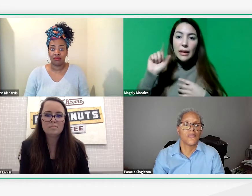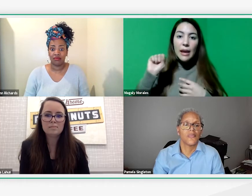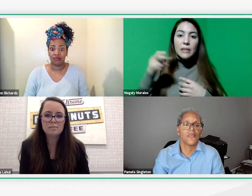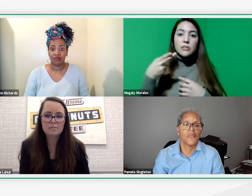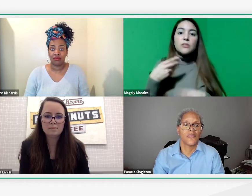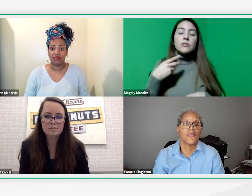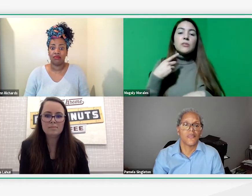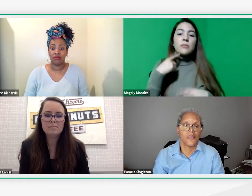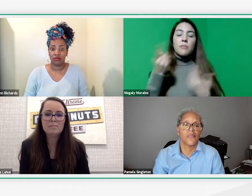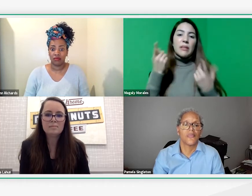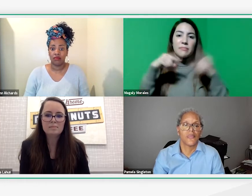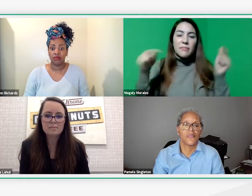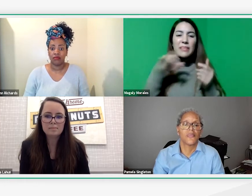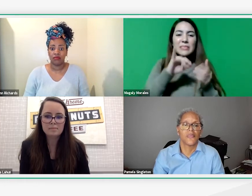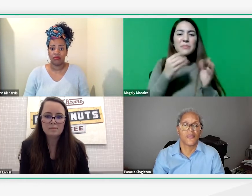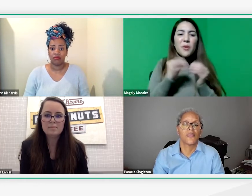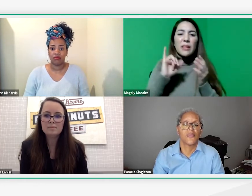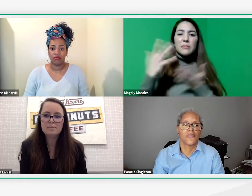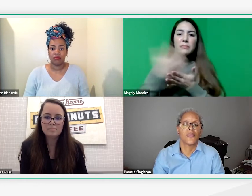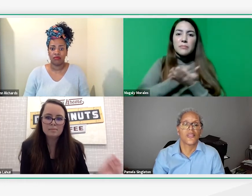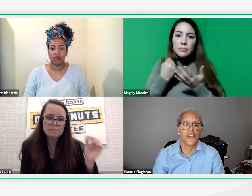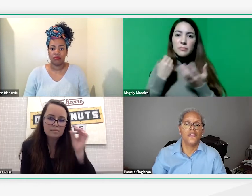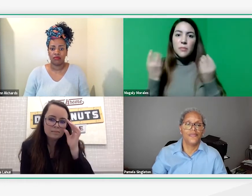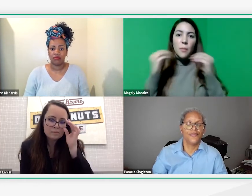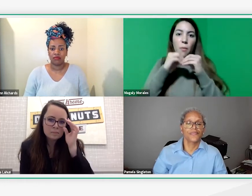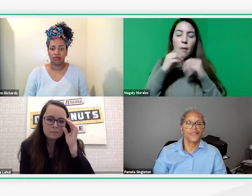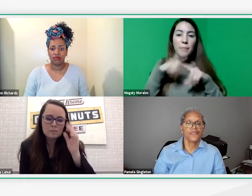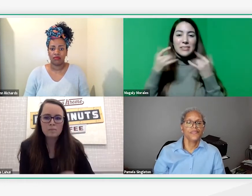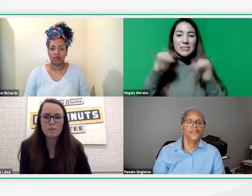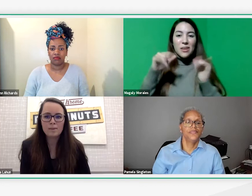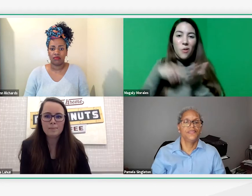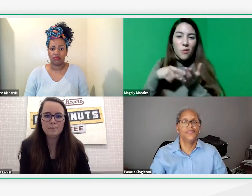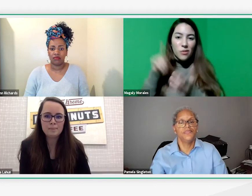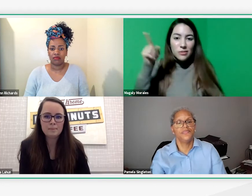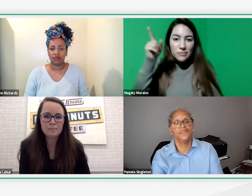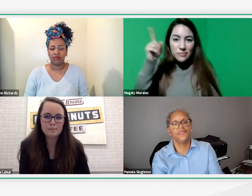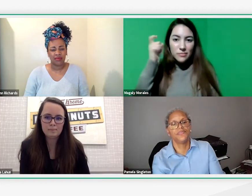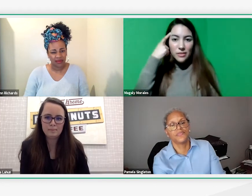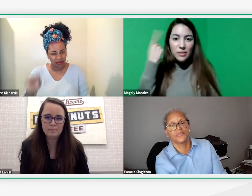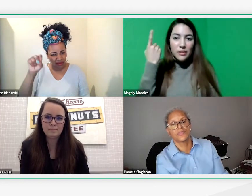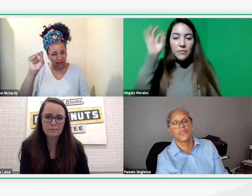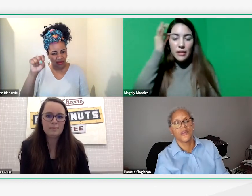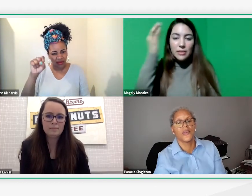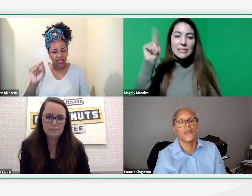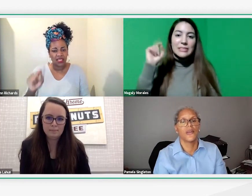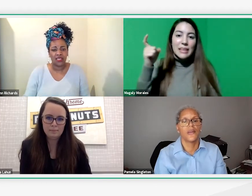Grubhub, and various others who earn earn a lot of money,